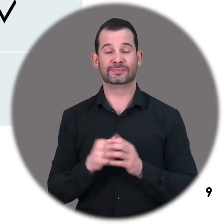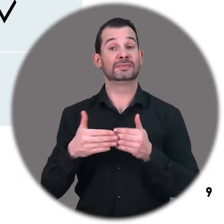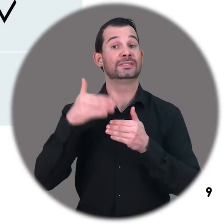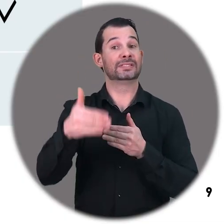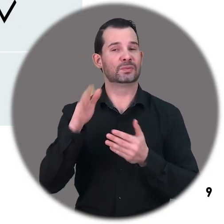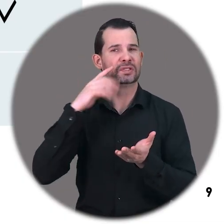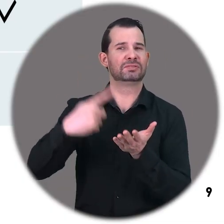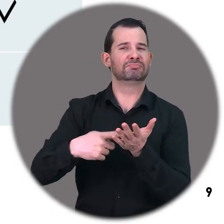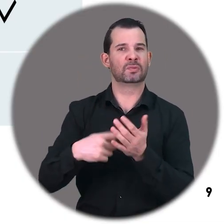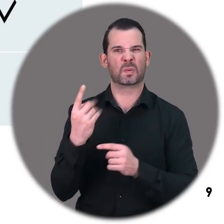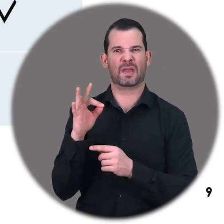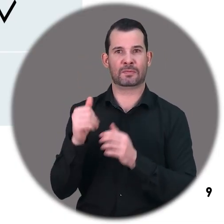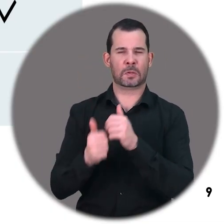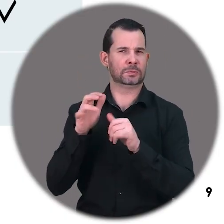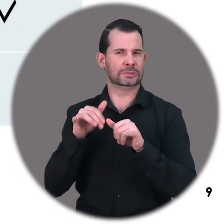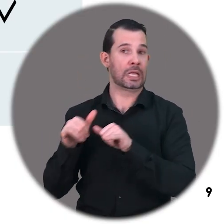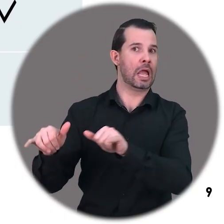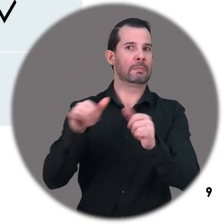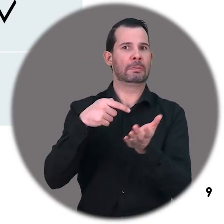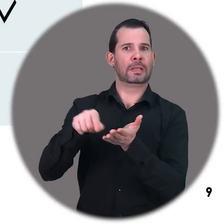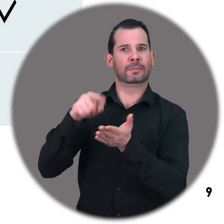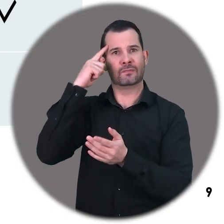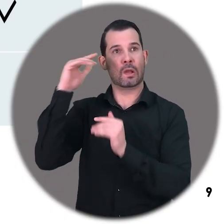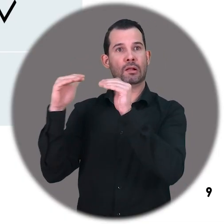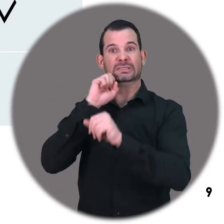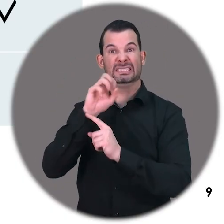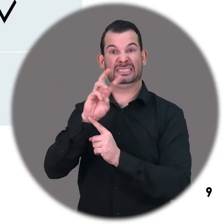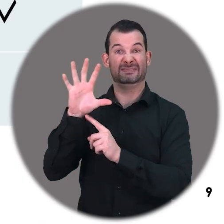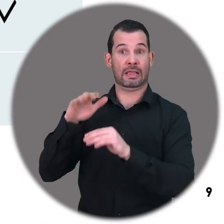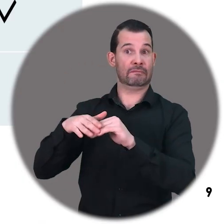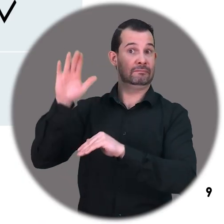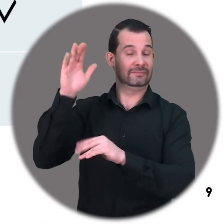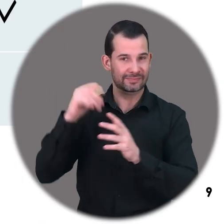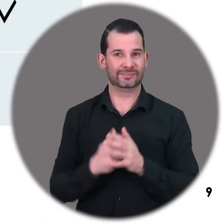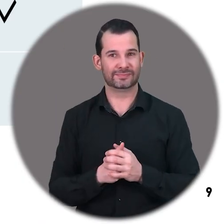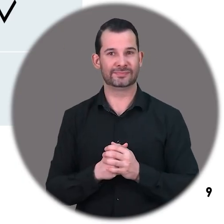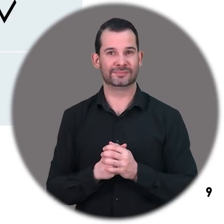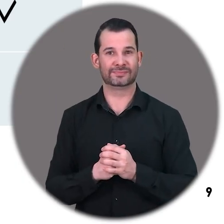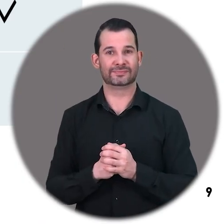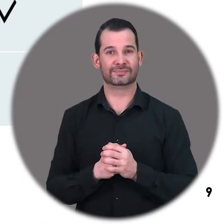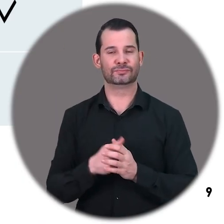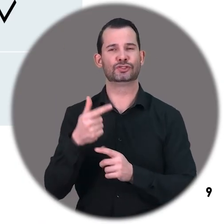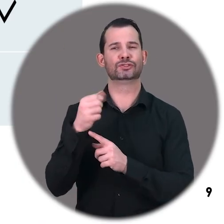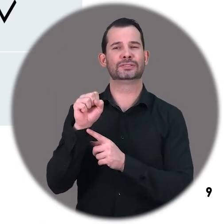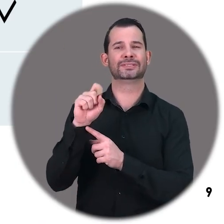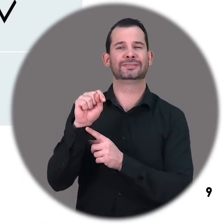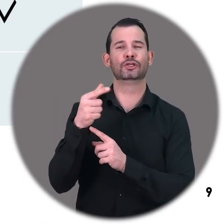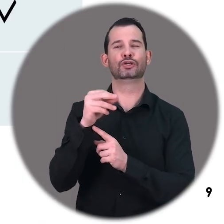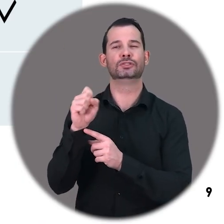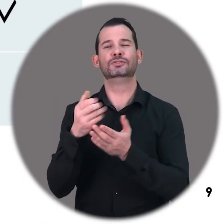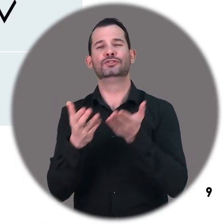Next, we’ll talk about one of the most common payments for adults 65 years and older: the goods and services